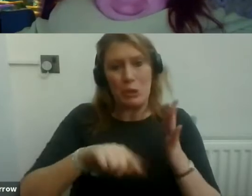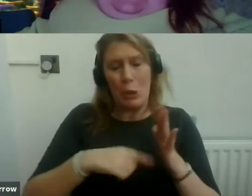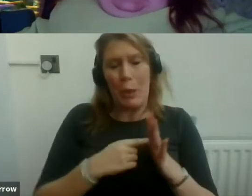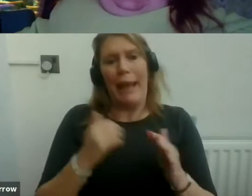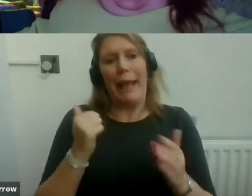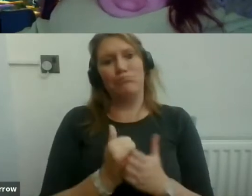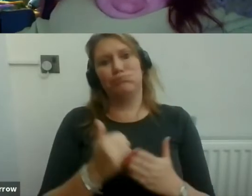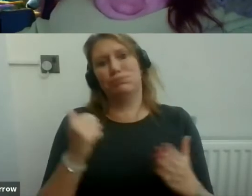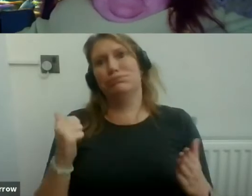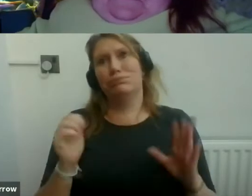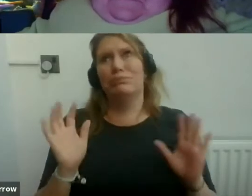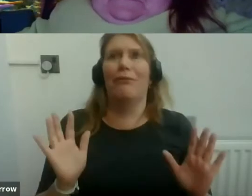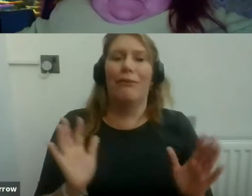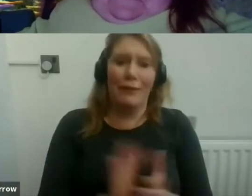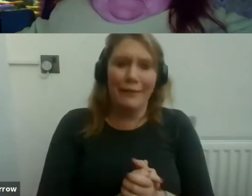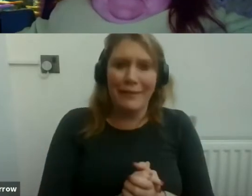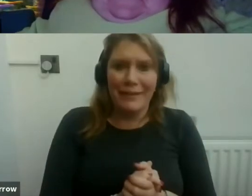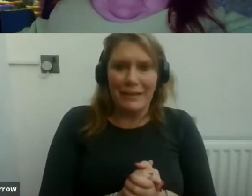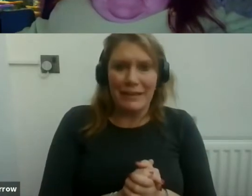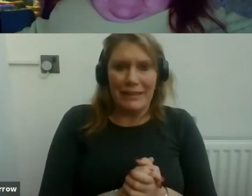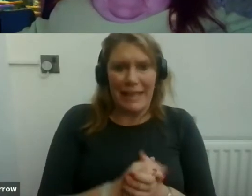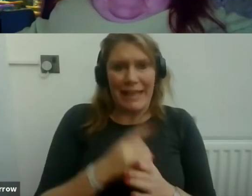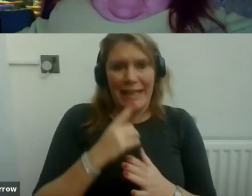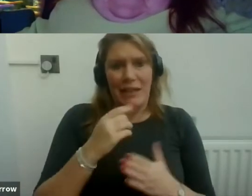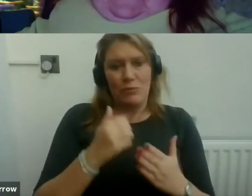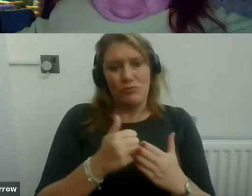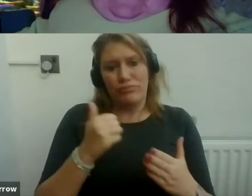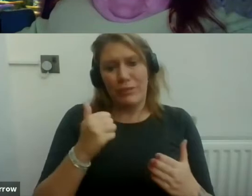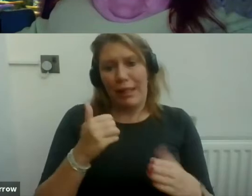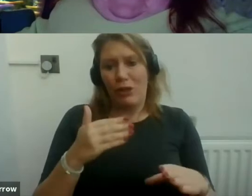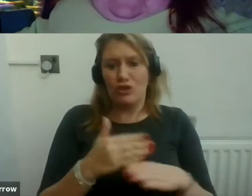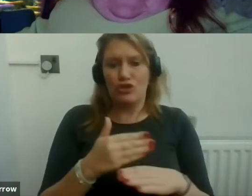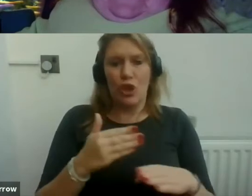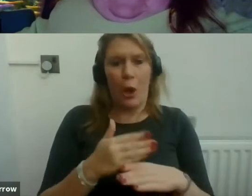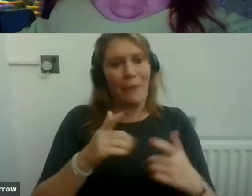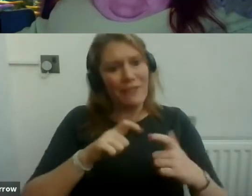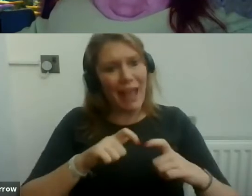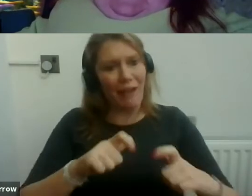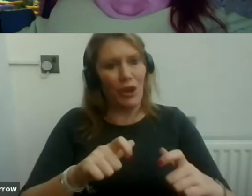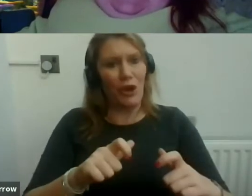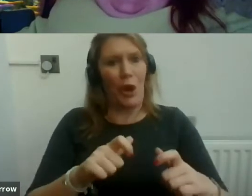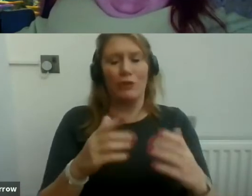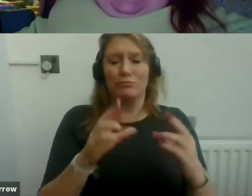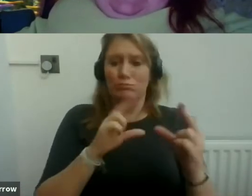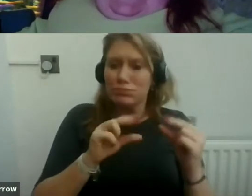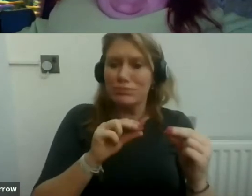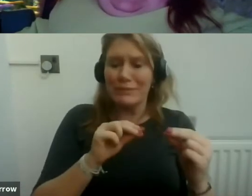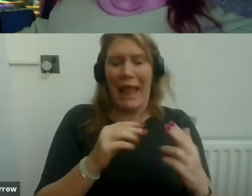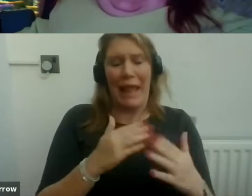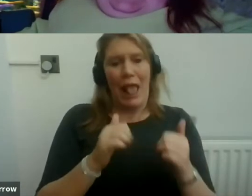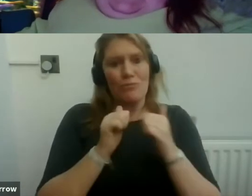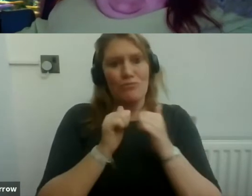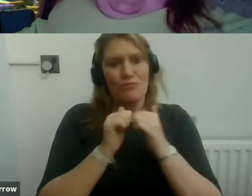Yes. Brilliant. You've done a cracking job I have to say of continuing to chatter and I do appreciate the fact that we are